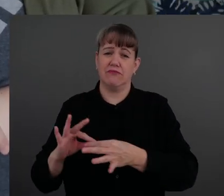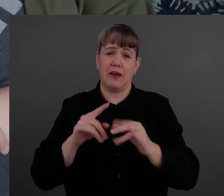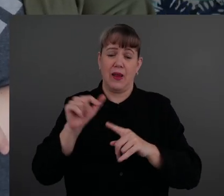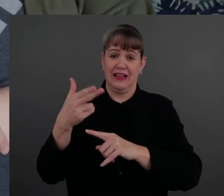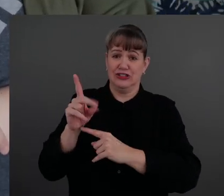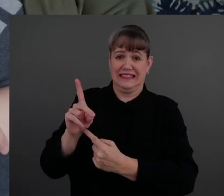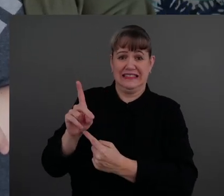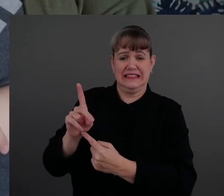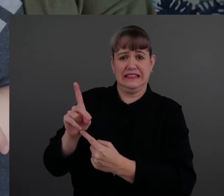talk about, like, how...